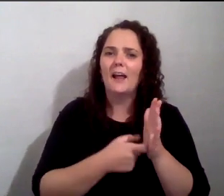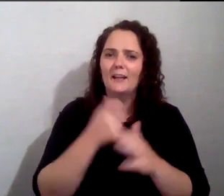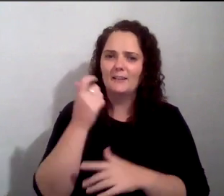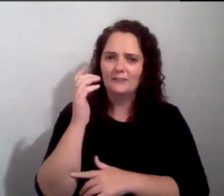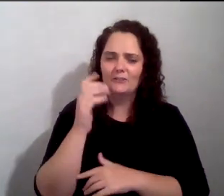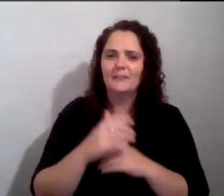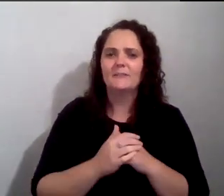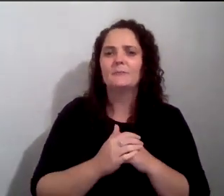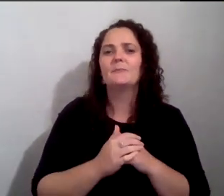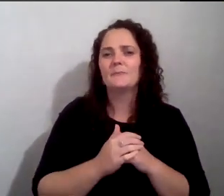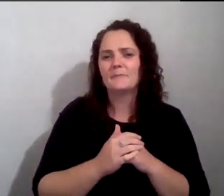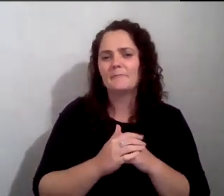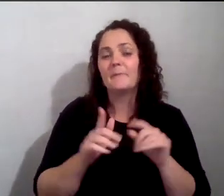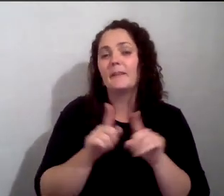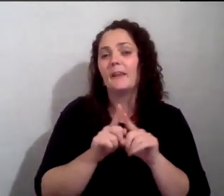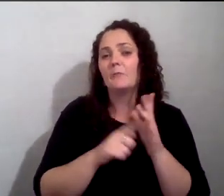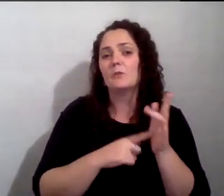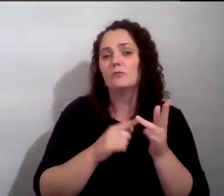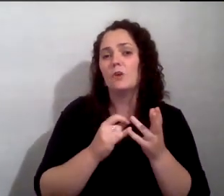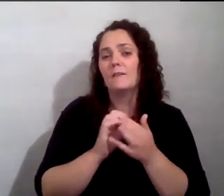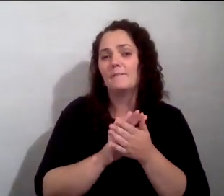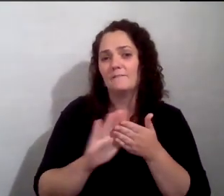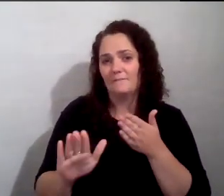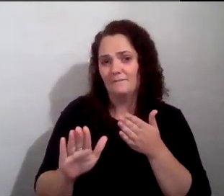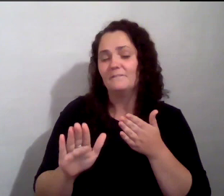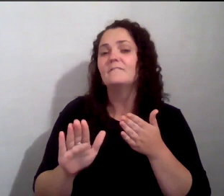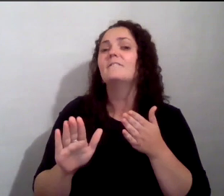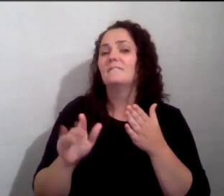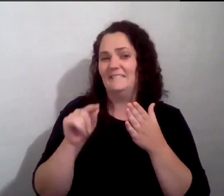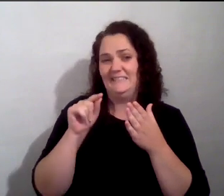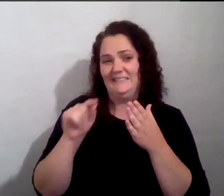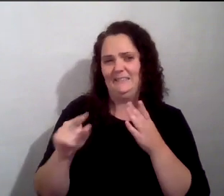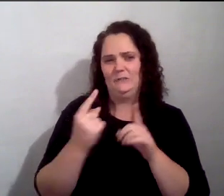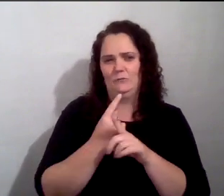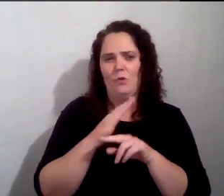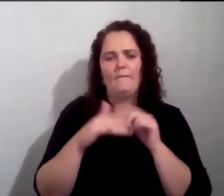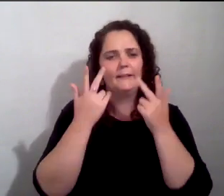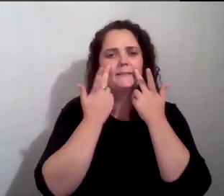Joseph Sabloski display table which was a kind of you know